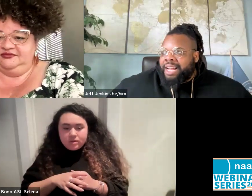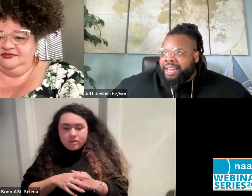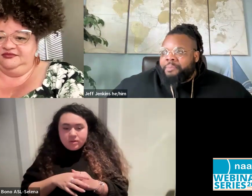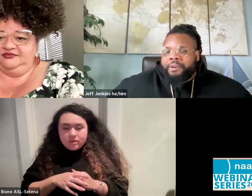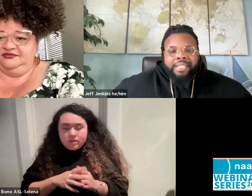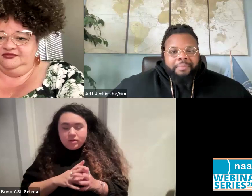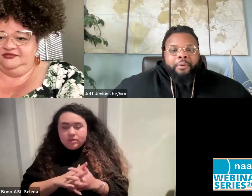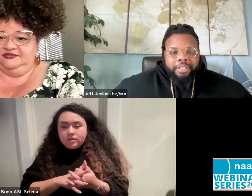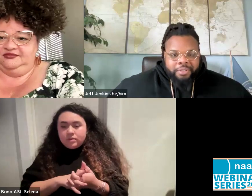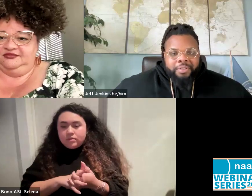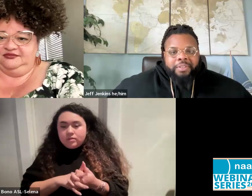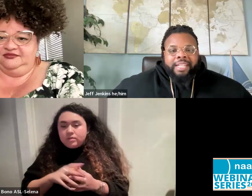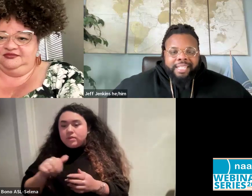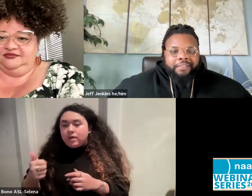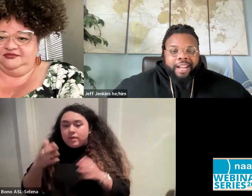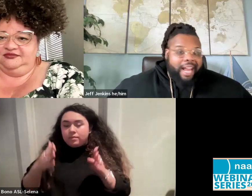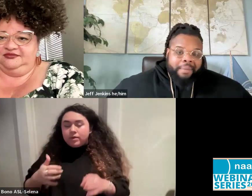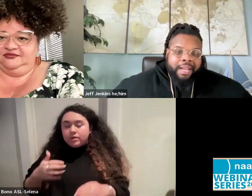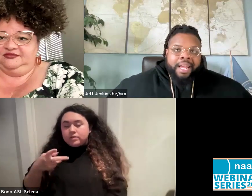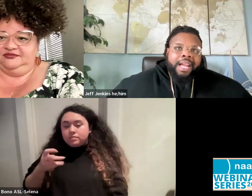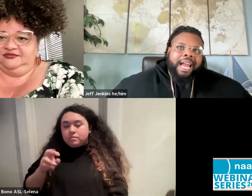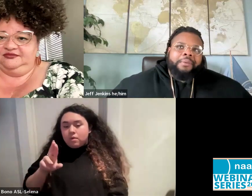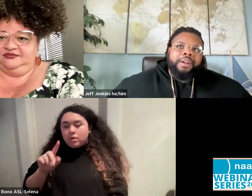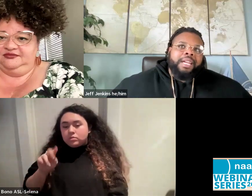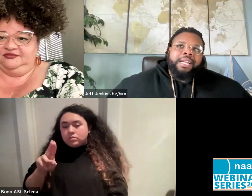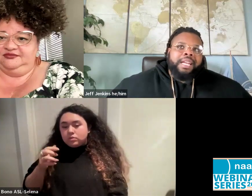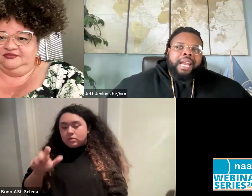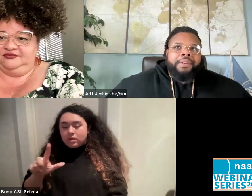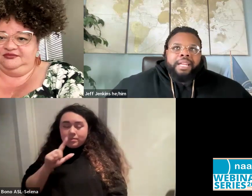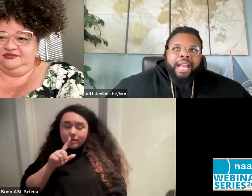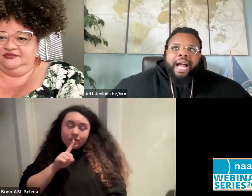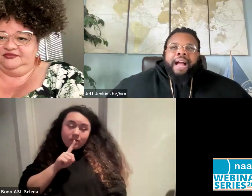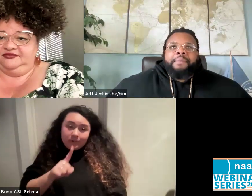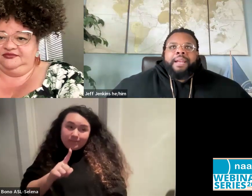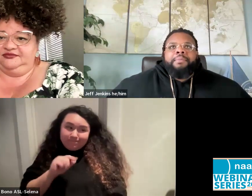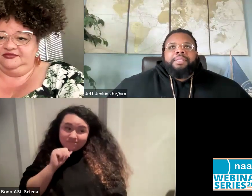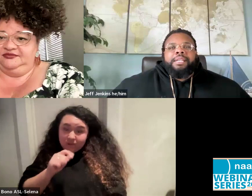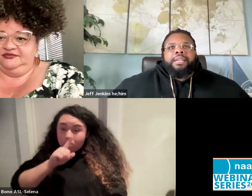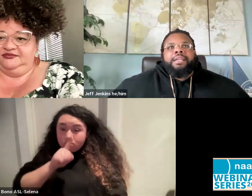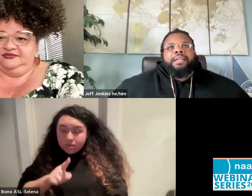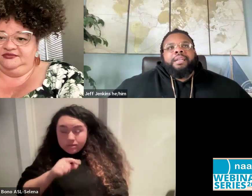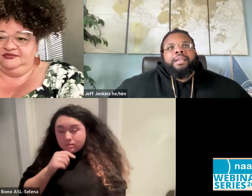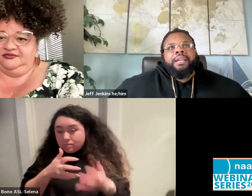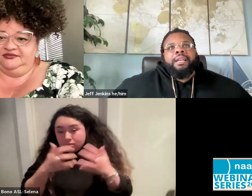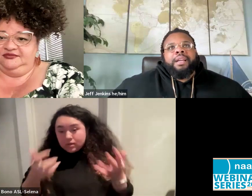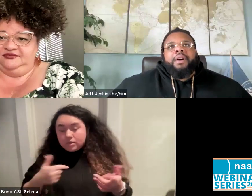another person in Portugal and stuff like that. But I really got really like I've been able to.